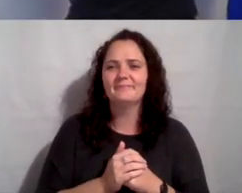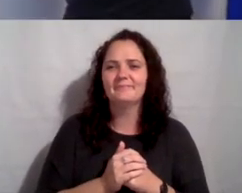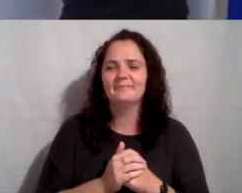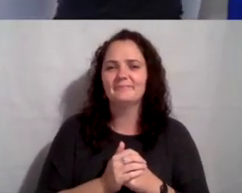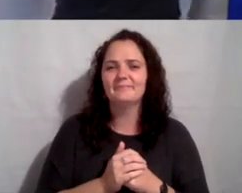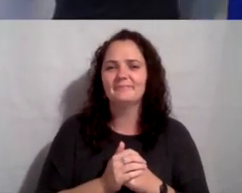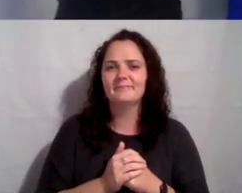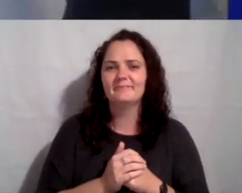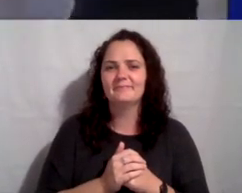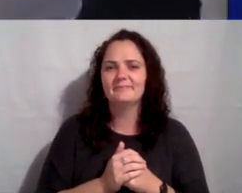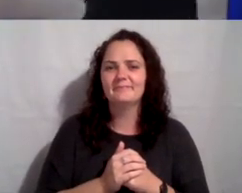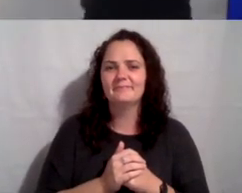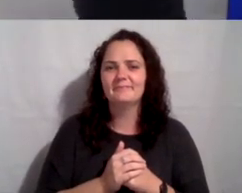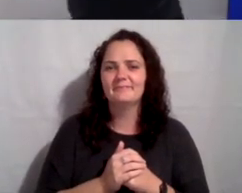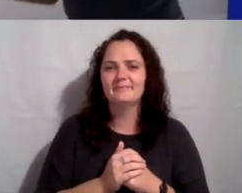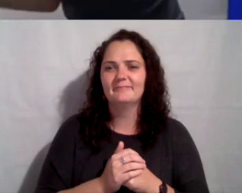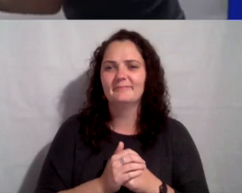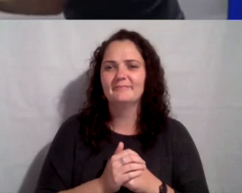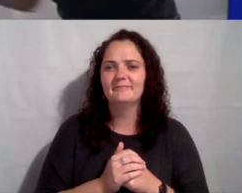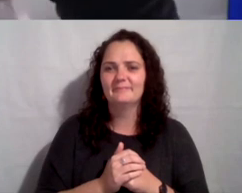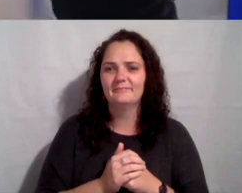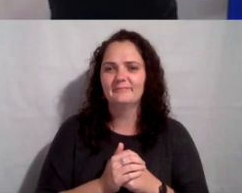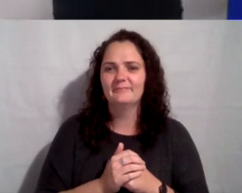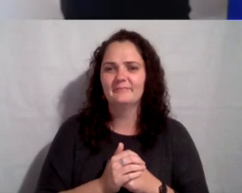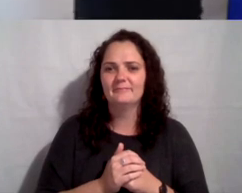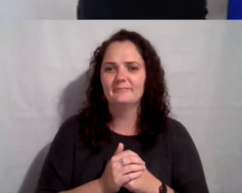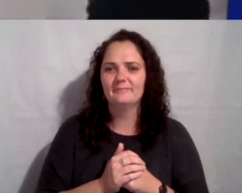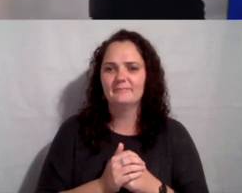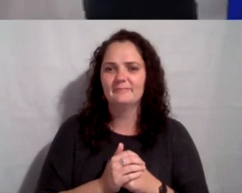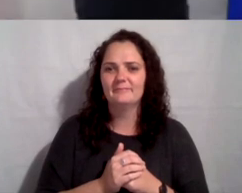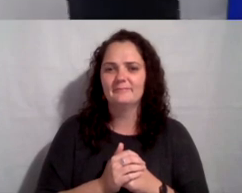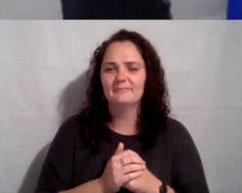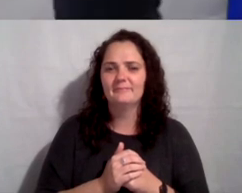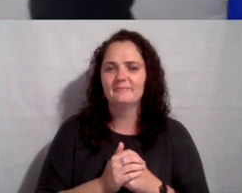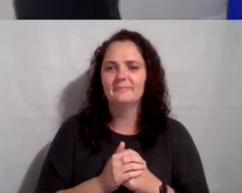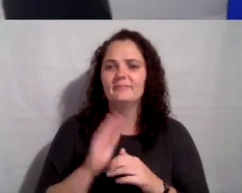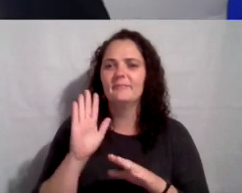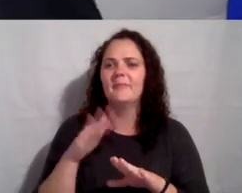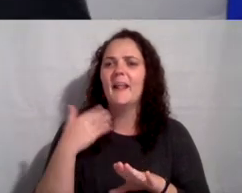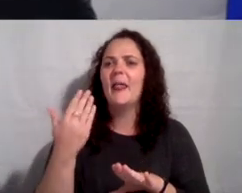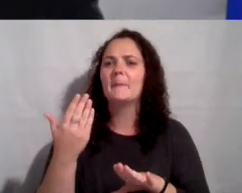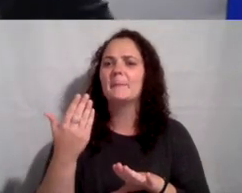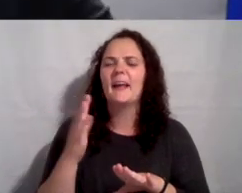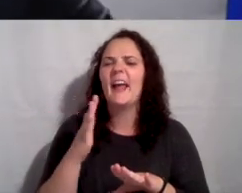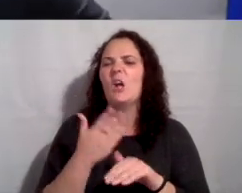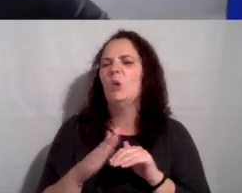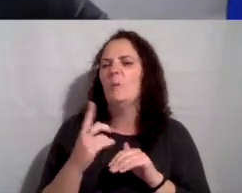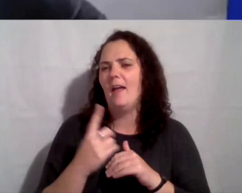I’m just going to flip mine over, actually I’m not gonna do that, I'll go with a fresh sheet